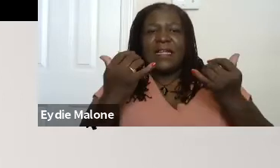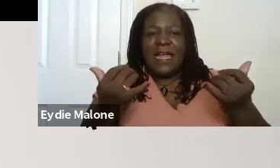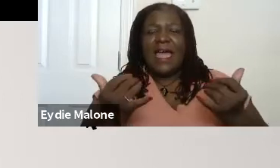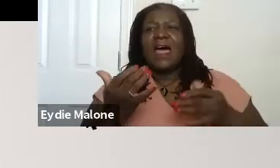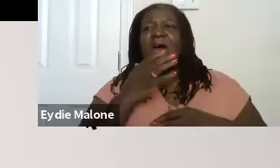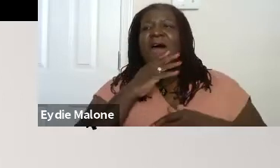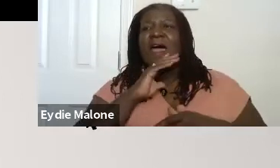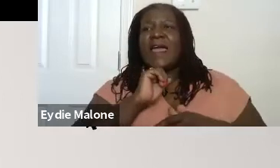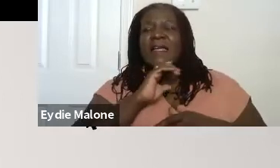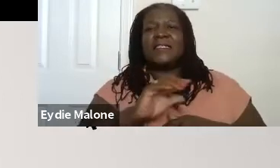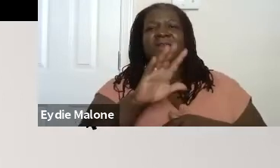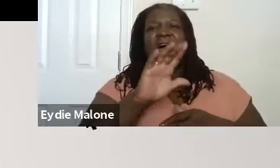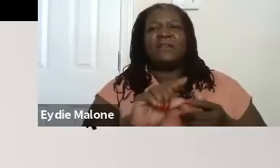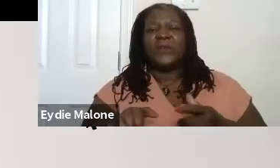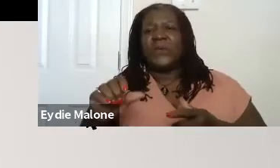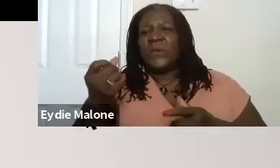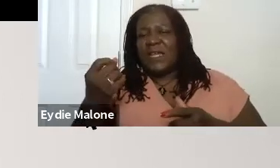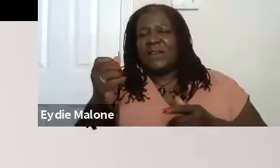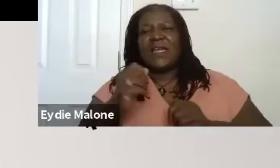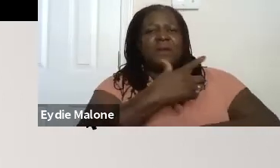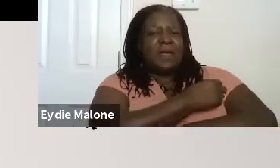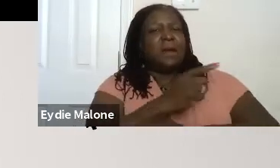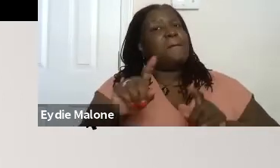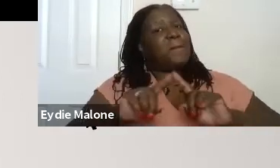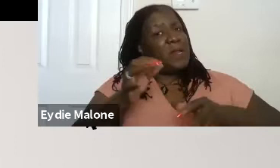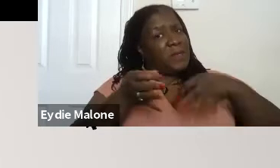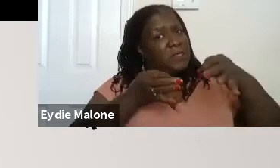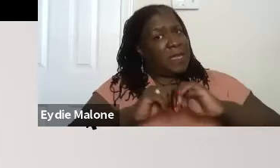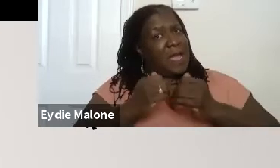to talk a little bit about how the vaccine is different in this population. It comes